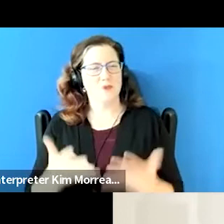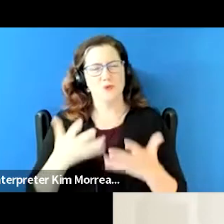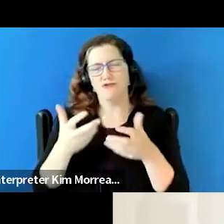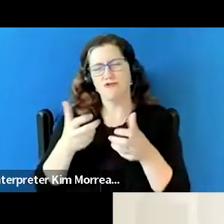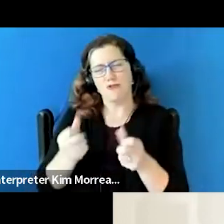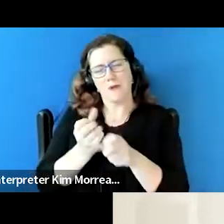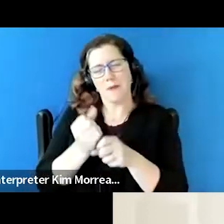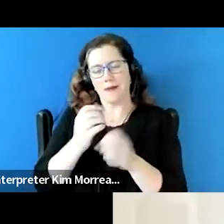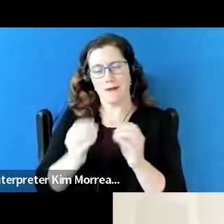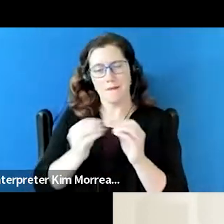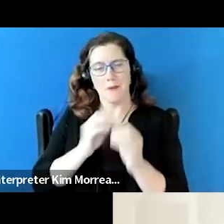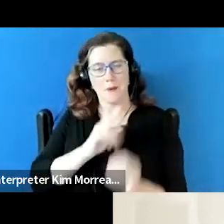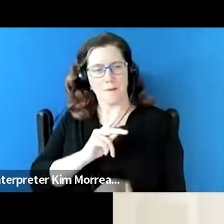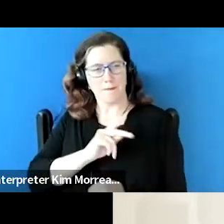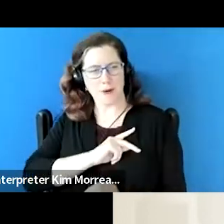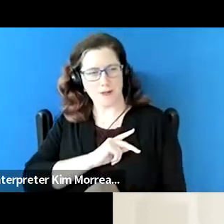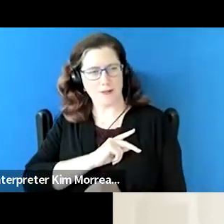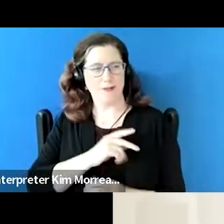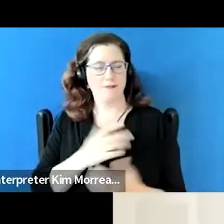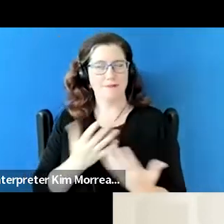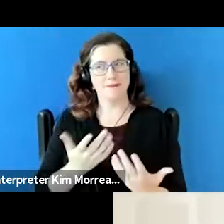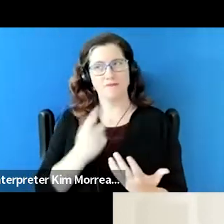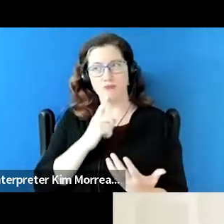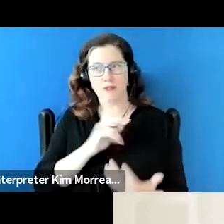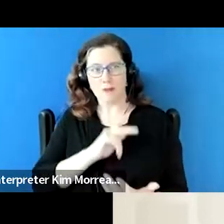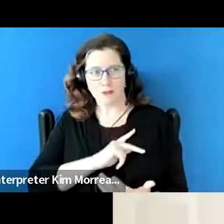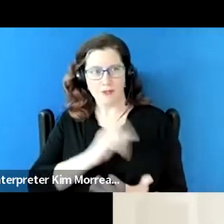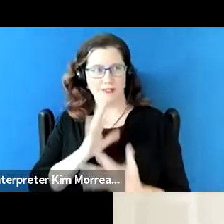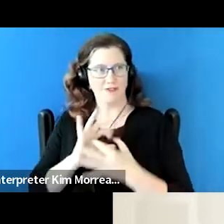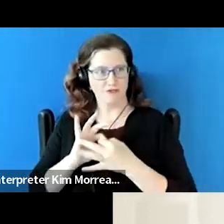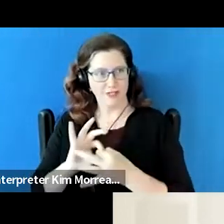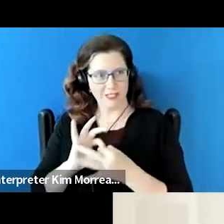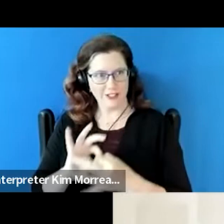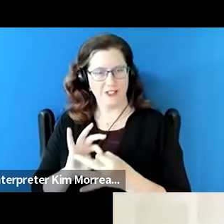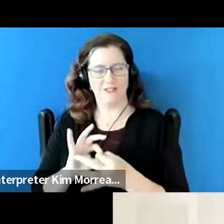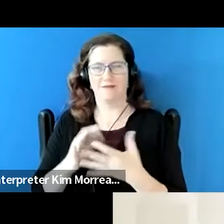you know, we talk about the personals political, but the personal is also relational, right. And it's community.